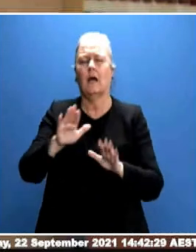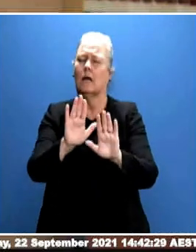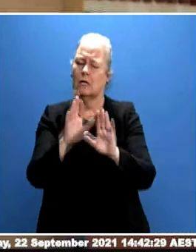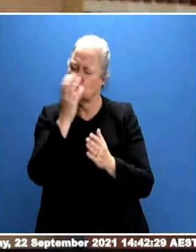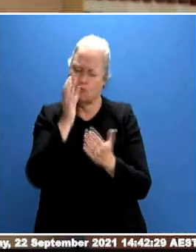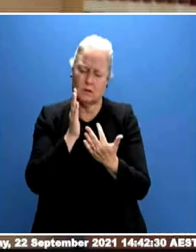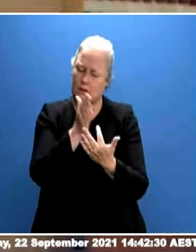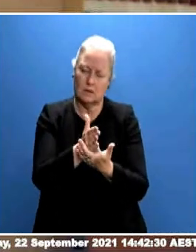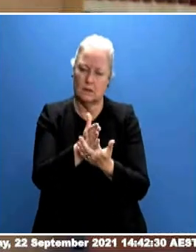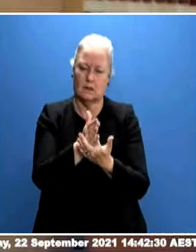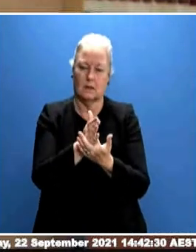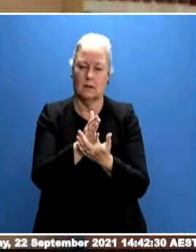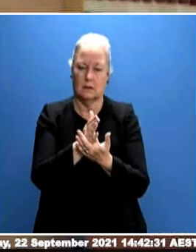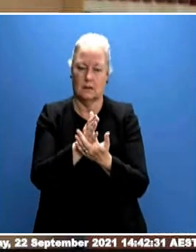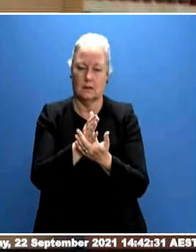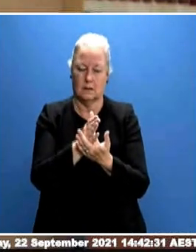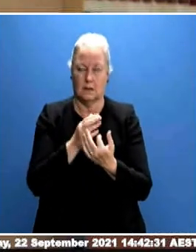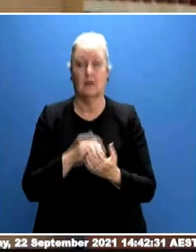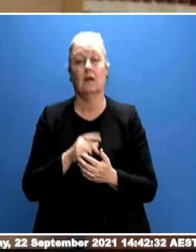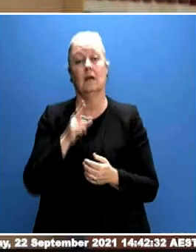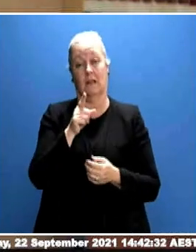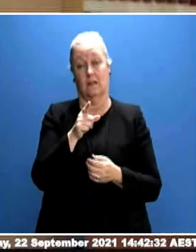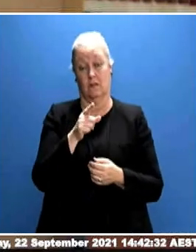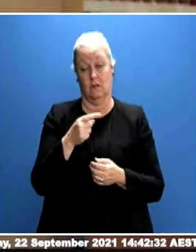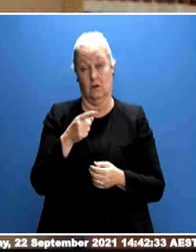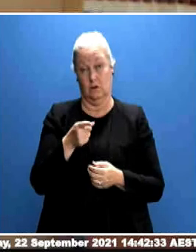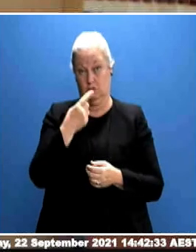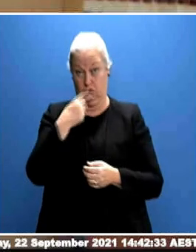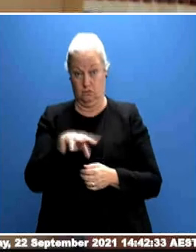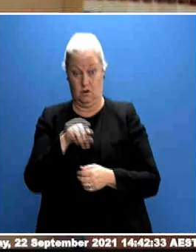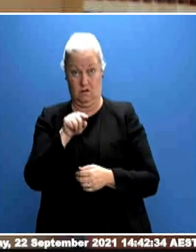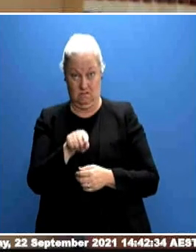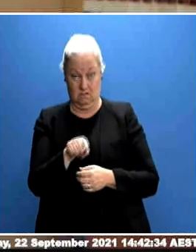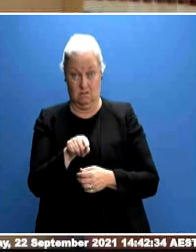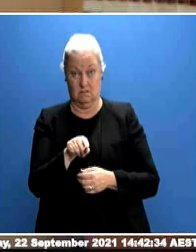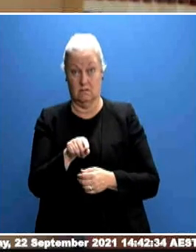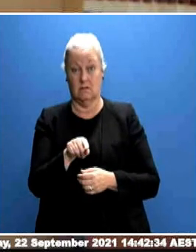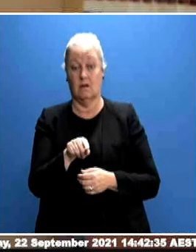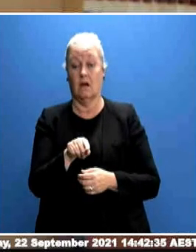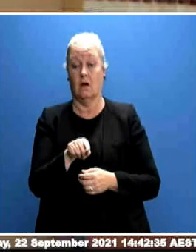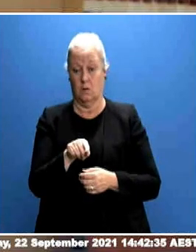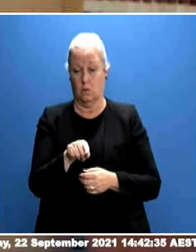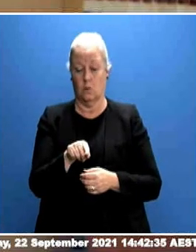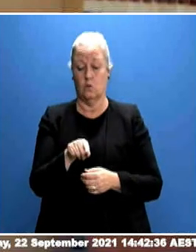You remember the test that to put the child into this situation, as you've said,